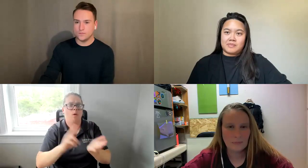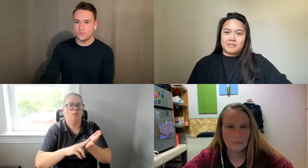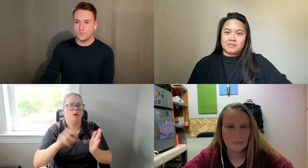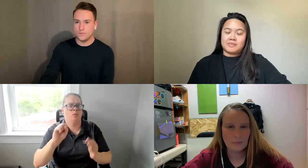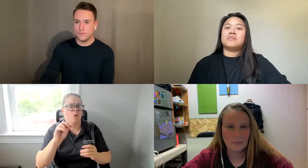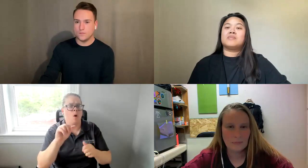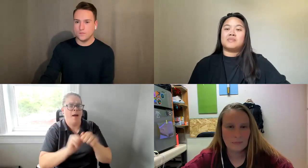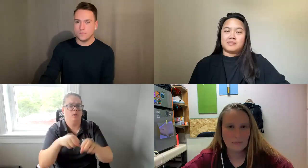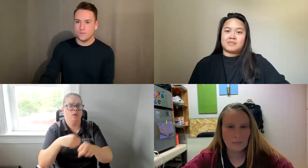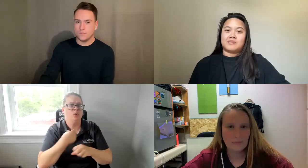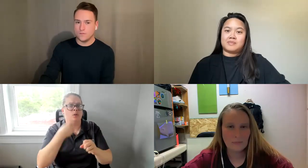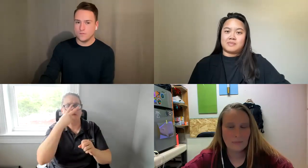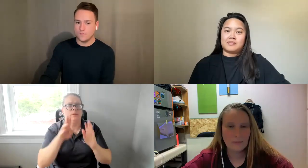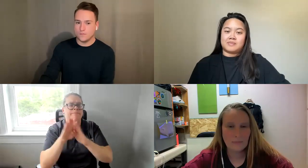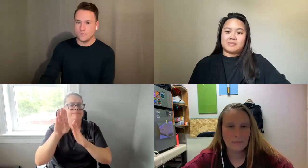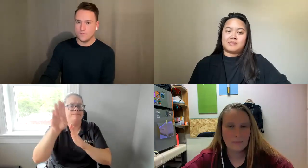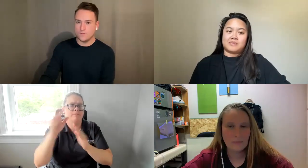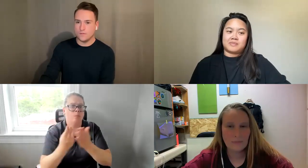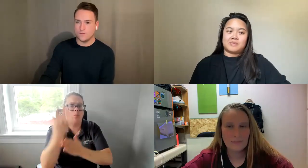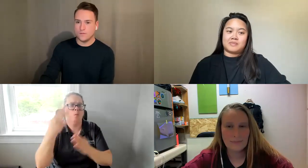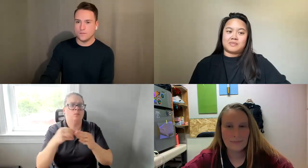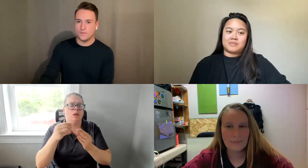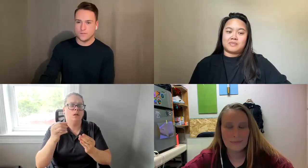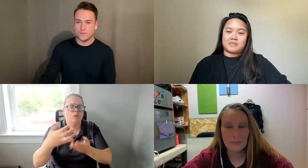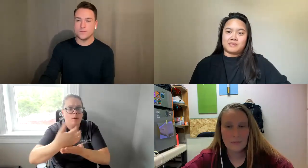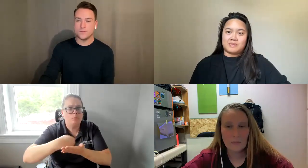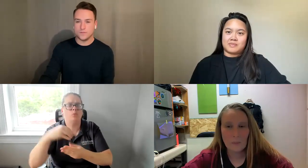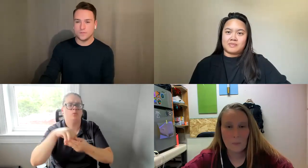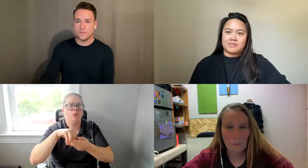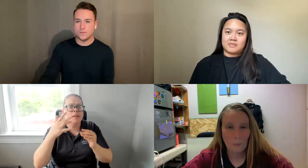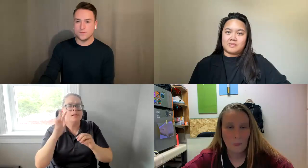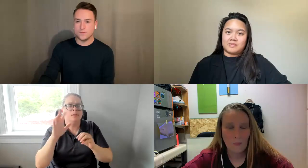So I'm starting to pull in some more contracts for the year to make sure we continue to grow,